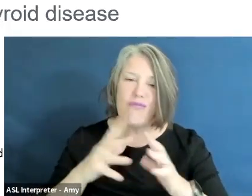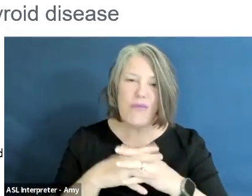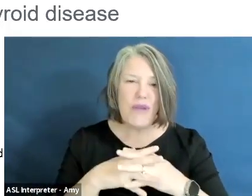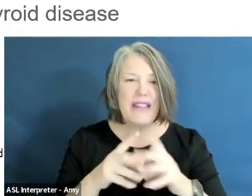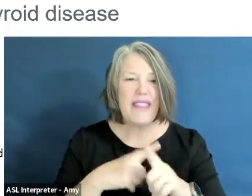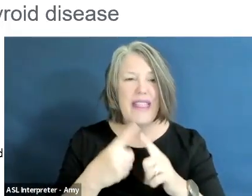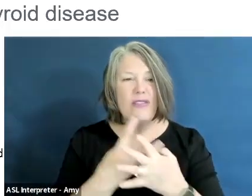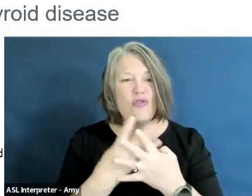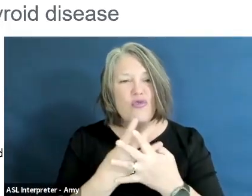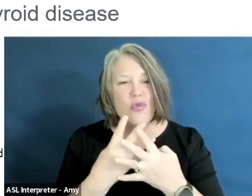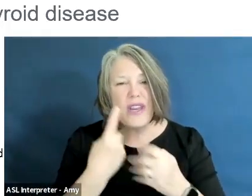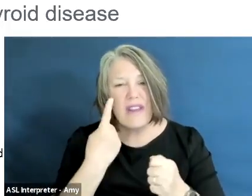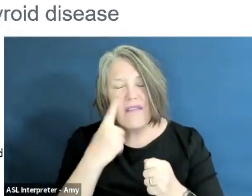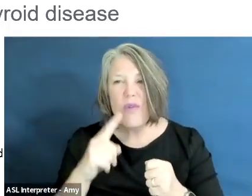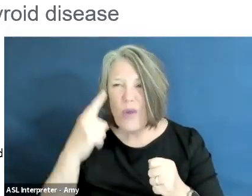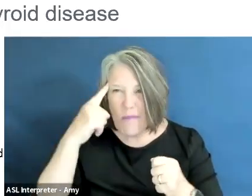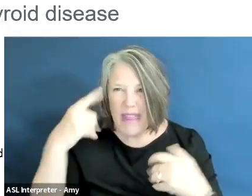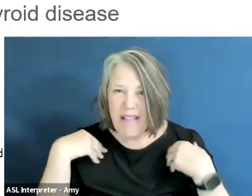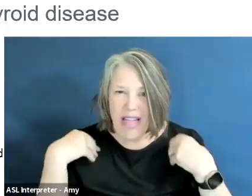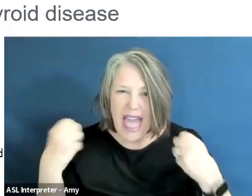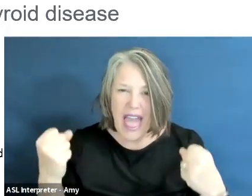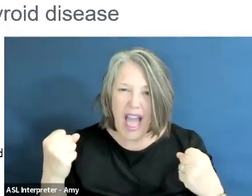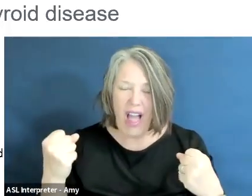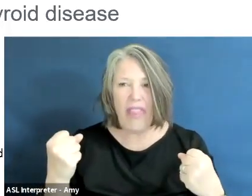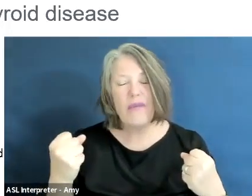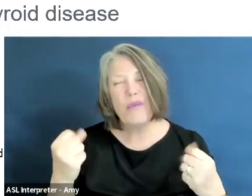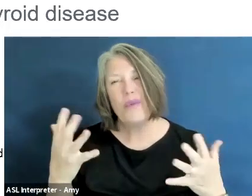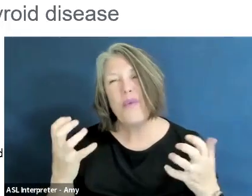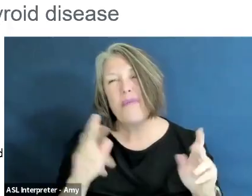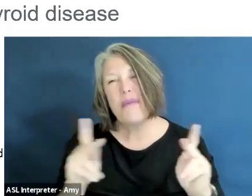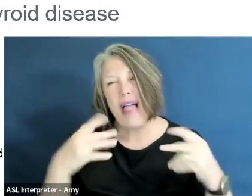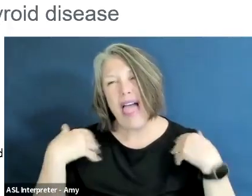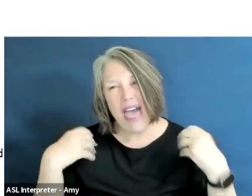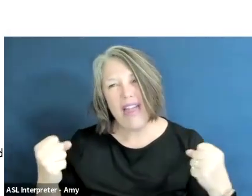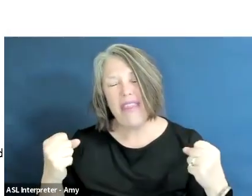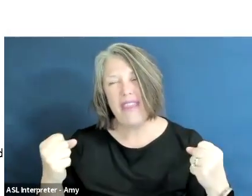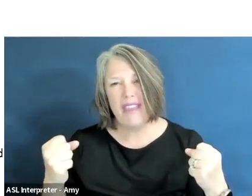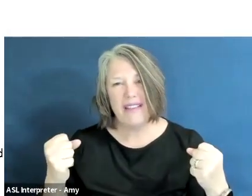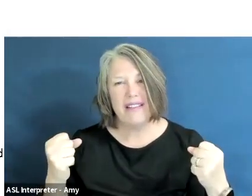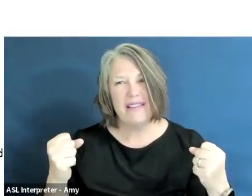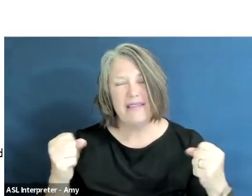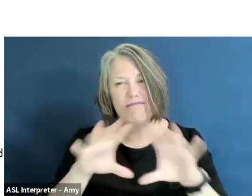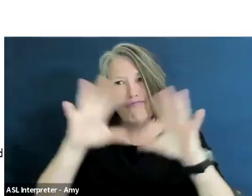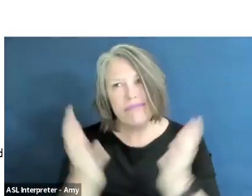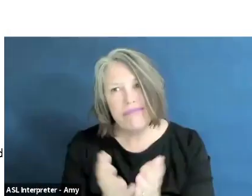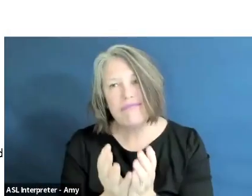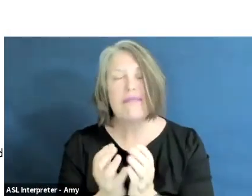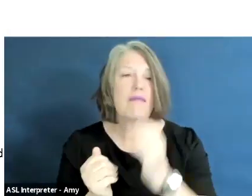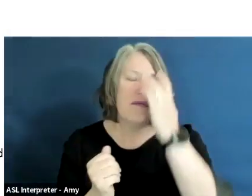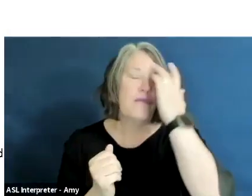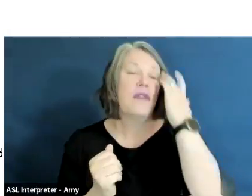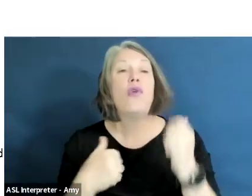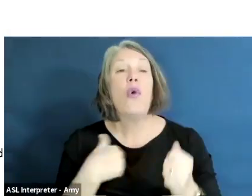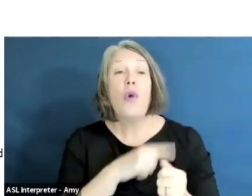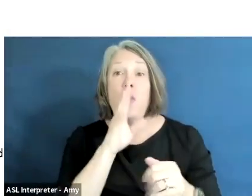treating those mental health needs so people are as healthy as possible. Okay. So I talked about those general things, and I hope I talked a little